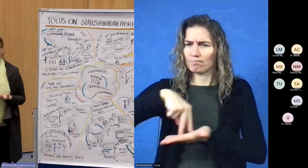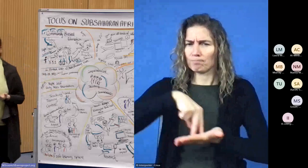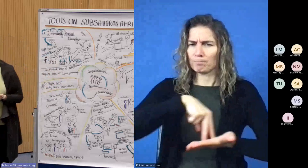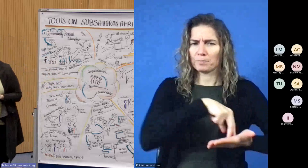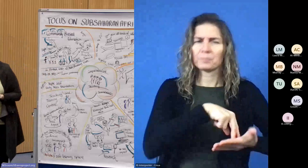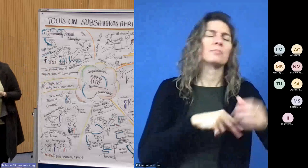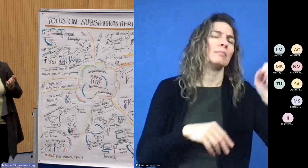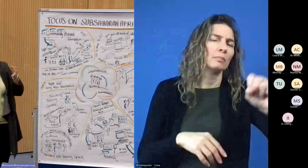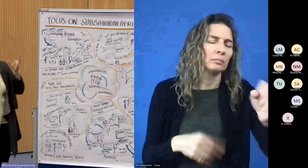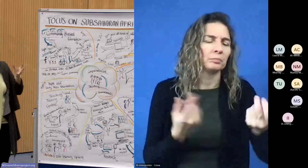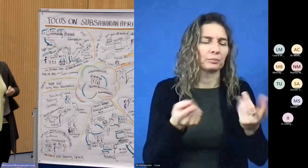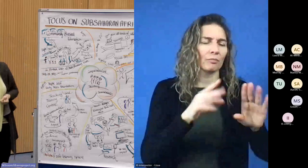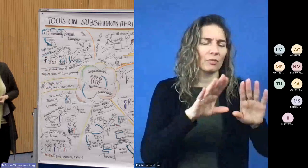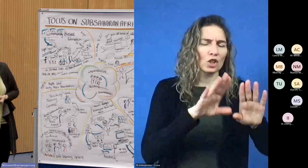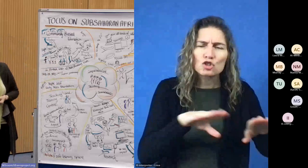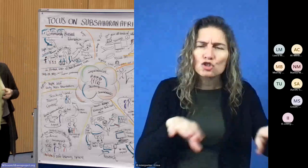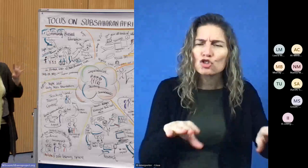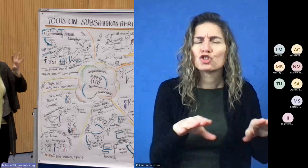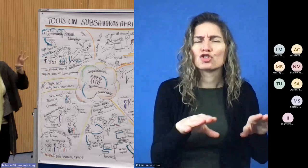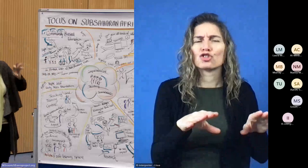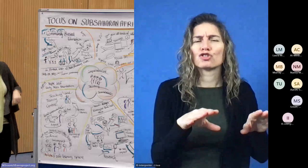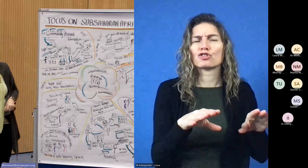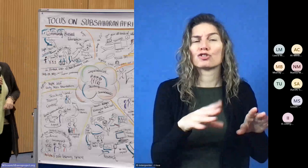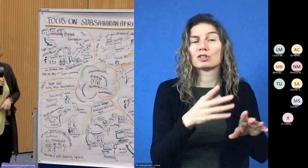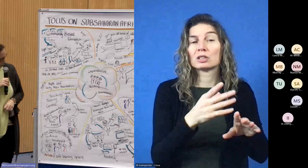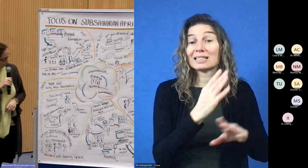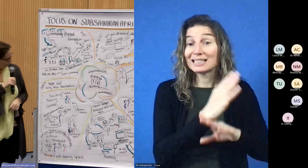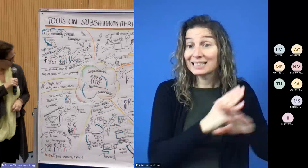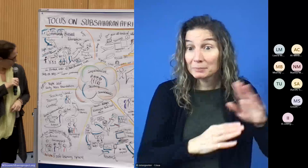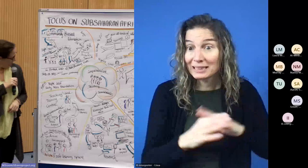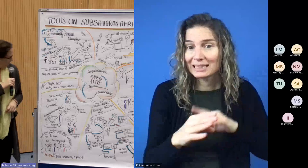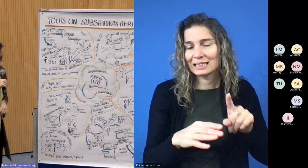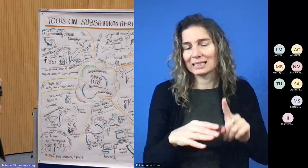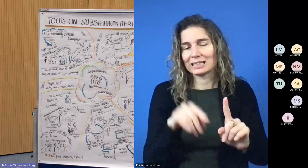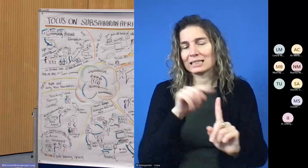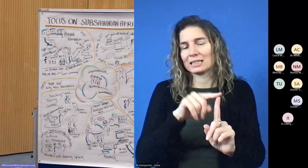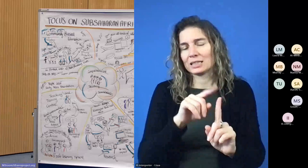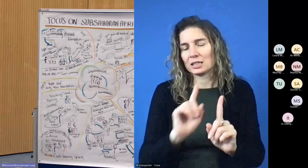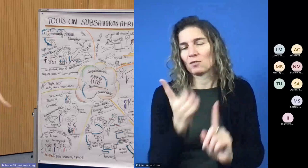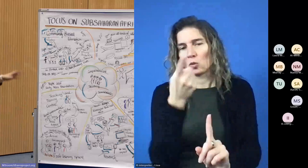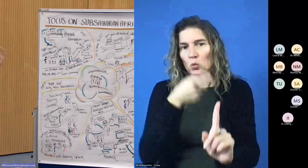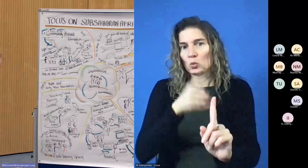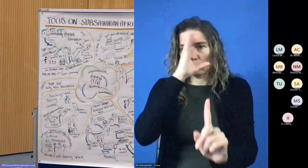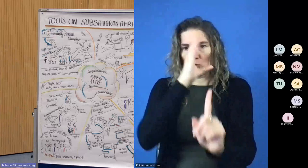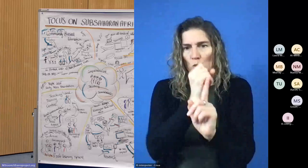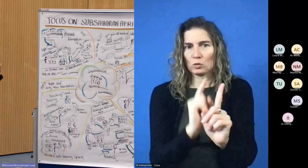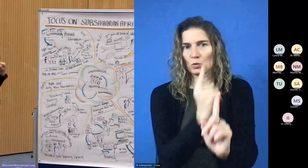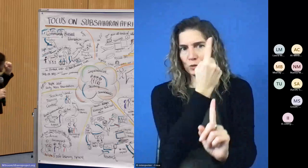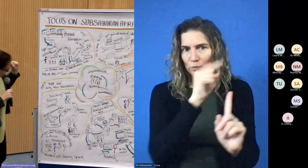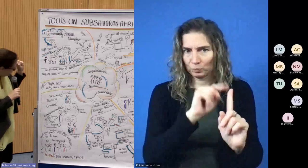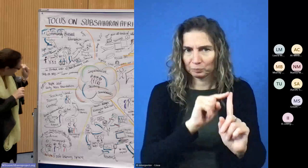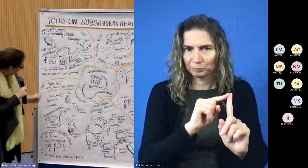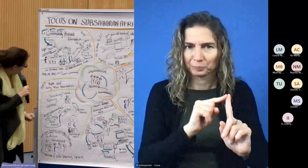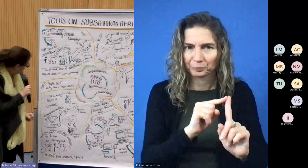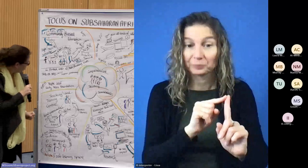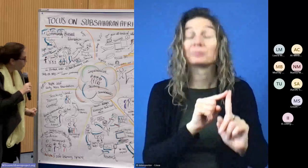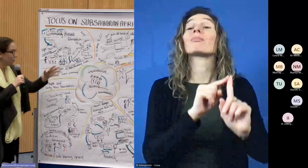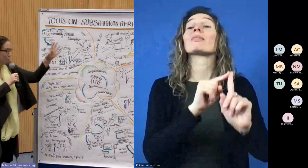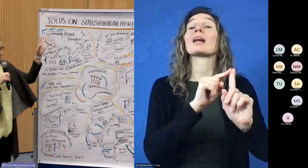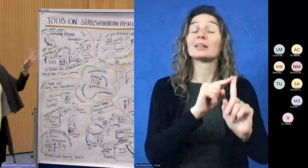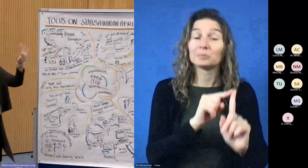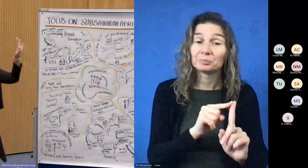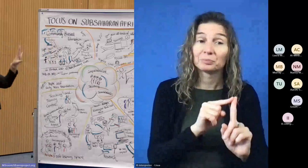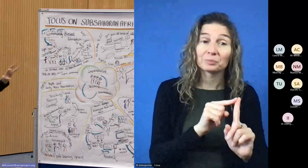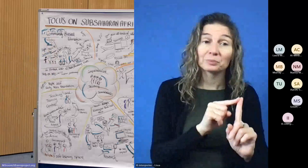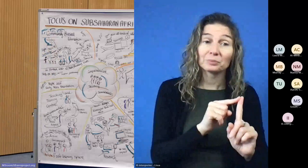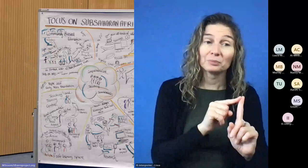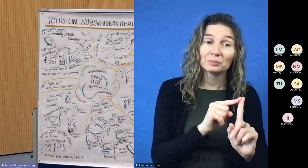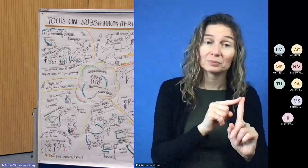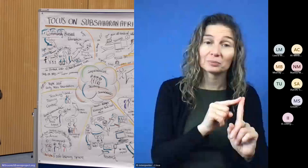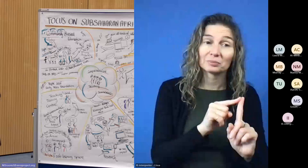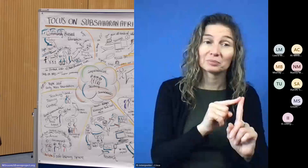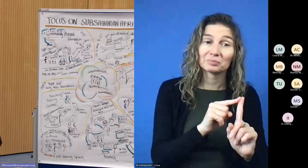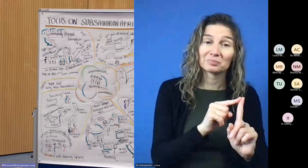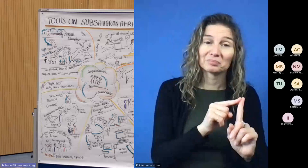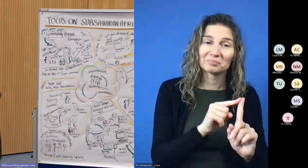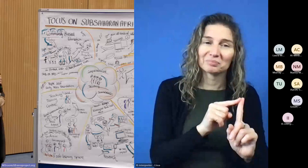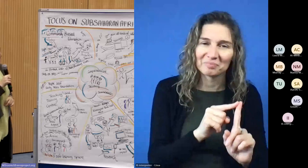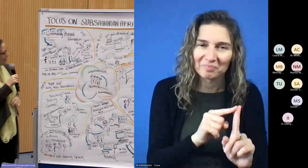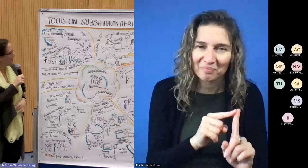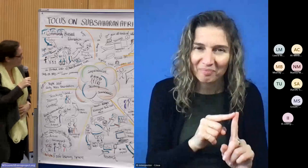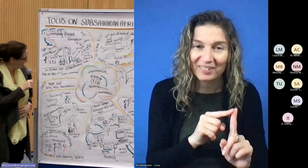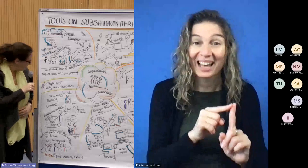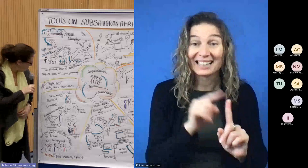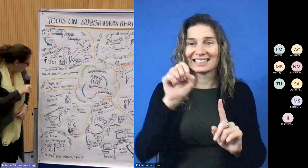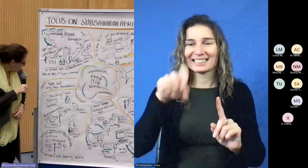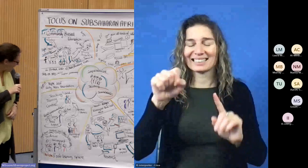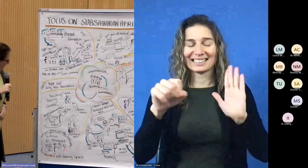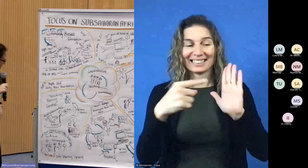with disabilities in the main focus. And then we had a lot of moving around in sub-Saharan Africa,